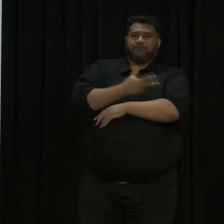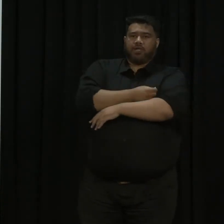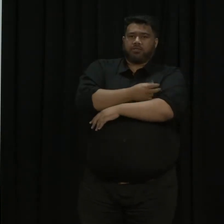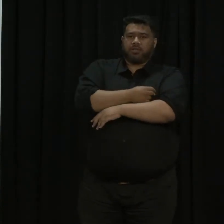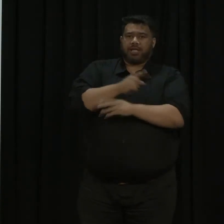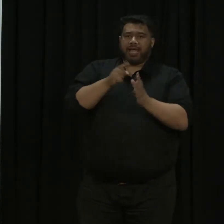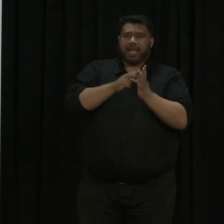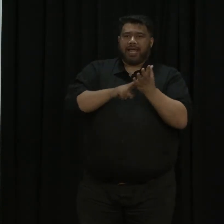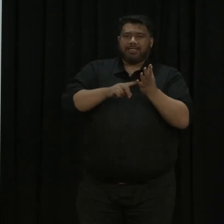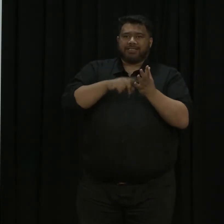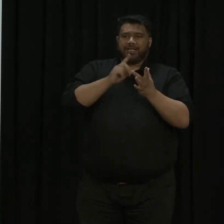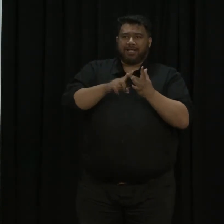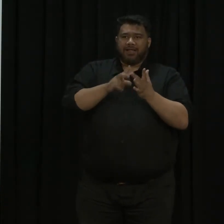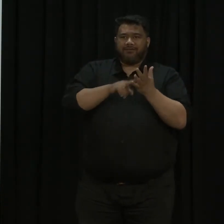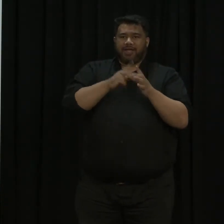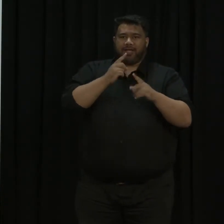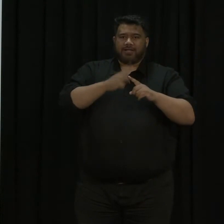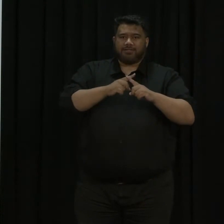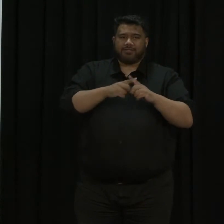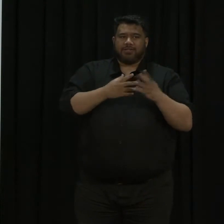does it say about the momentum